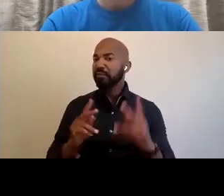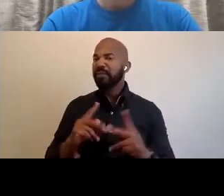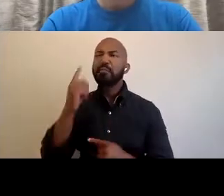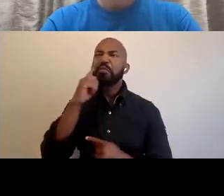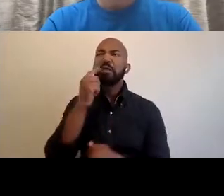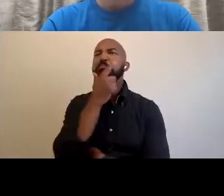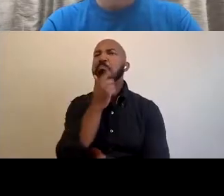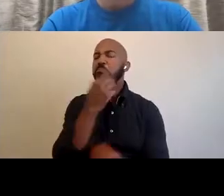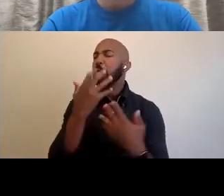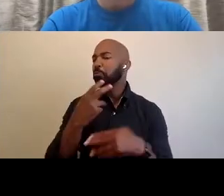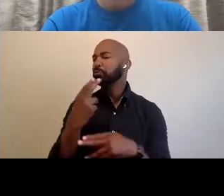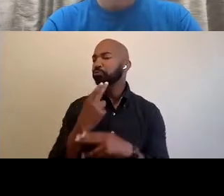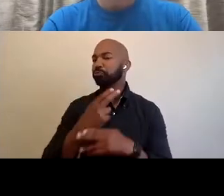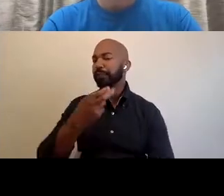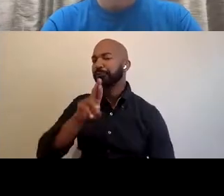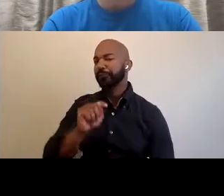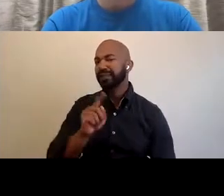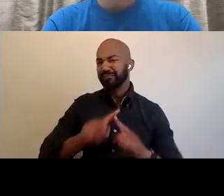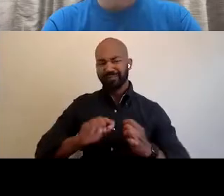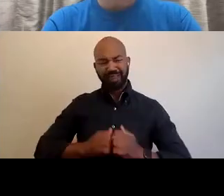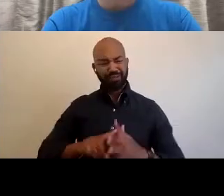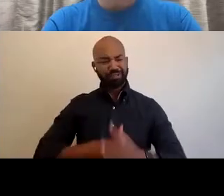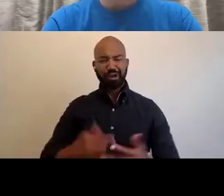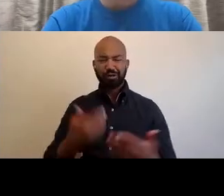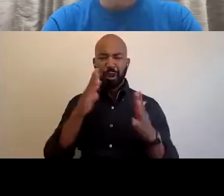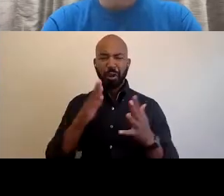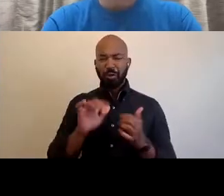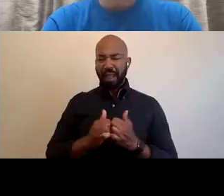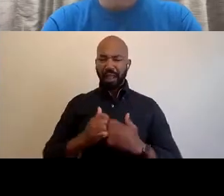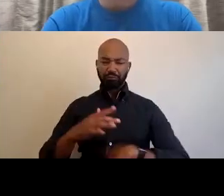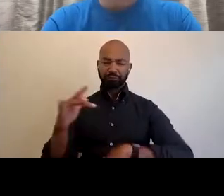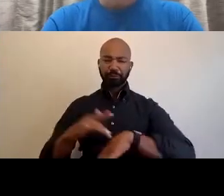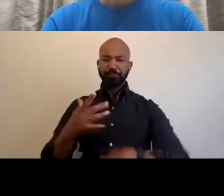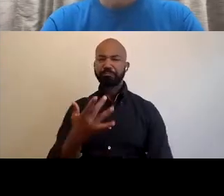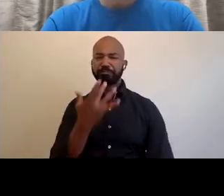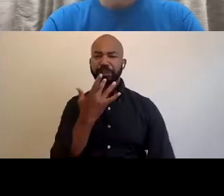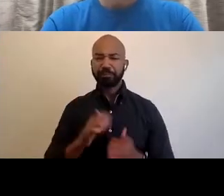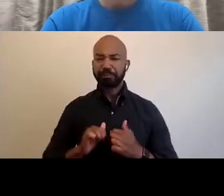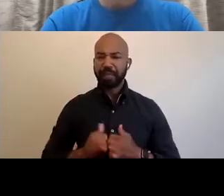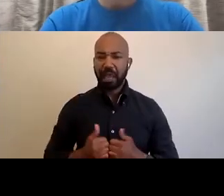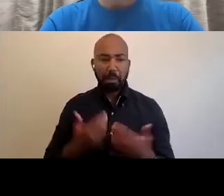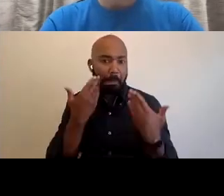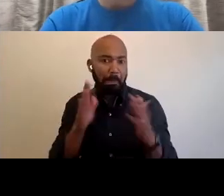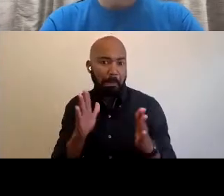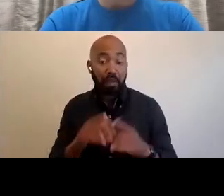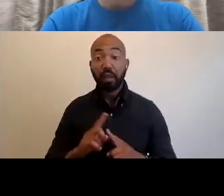and not sure how to, you know, dip your toe into the pool here. The first thing that you wanna do is find a clinic